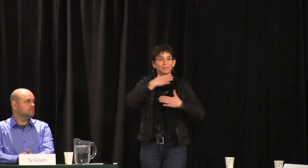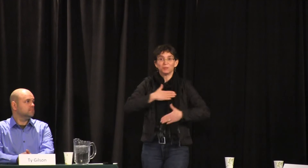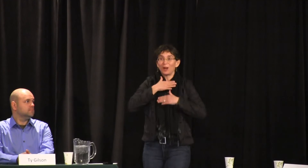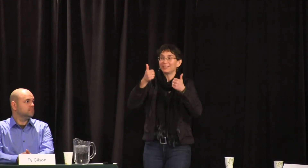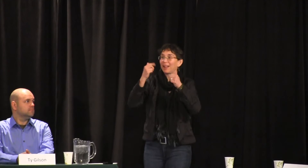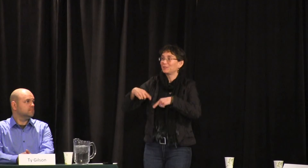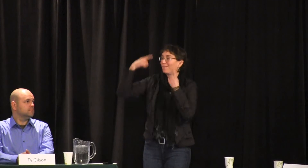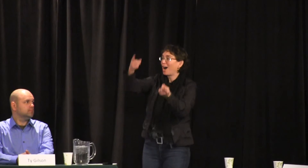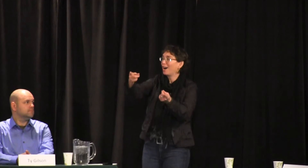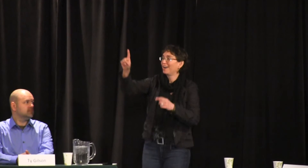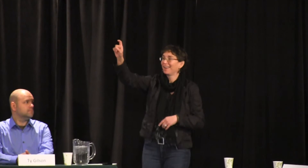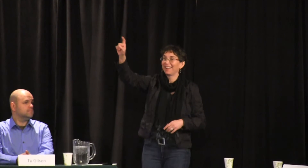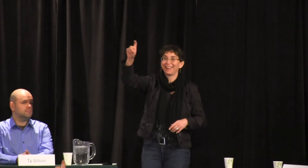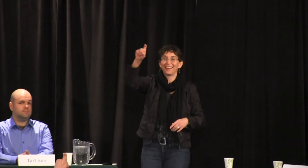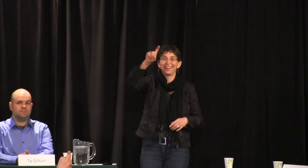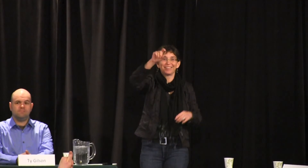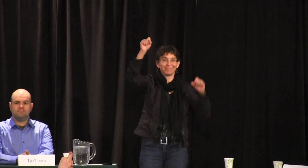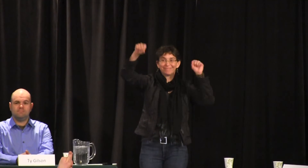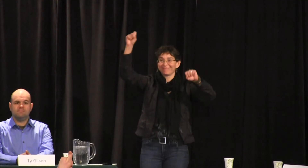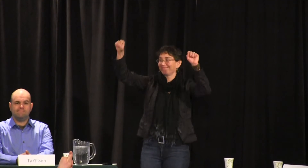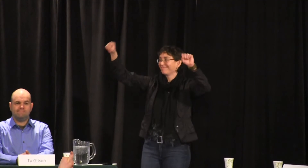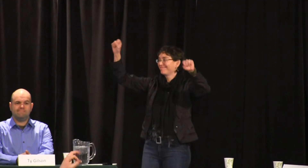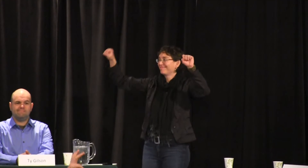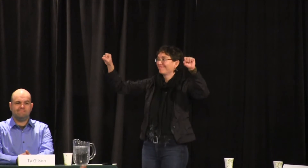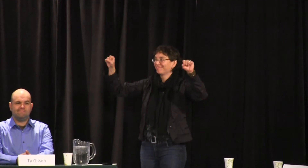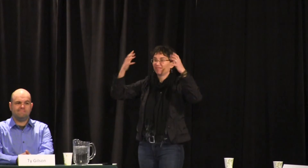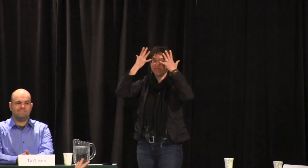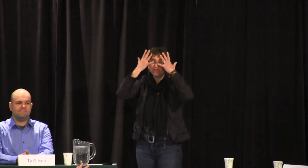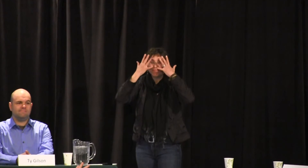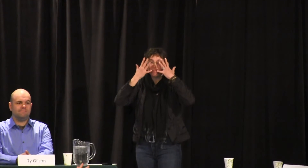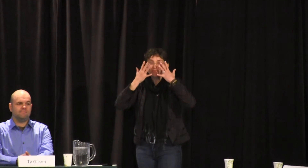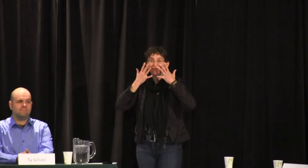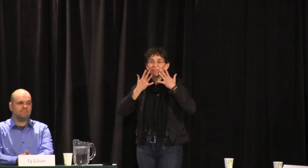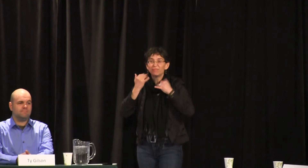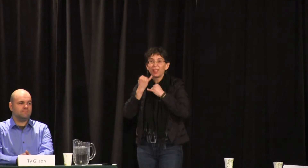But have you enjoyed yourself so far? How's the conference been going?